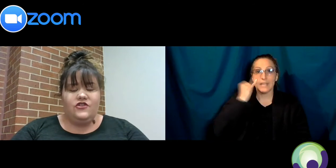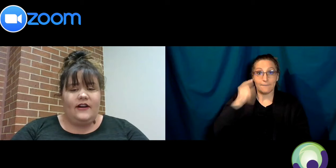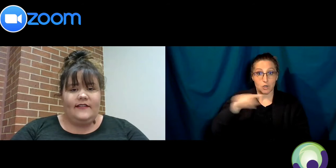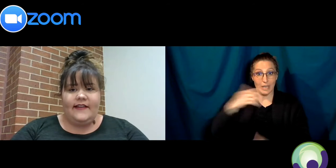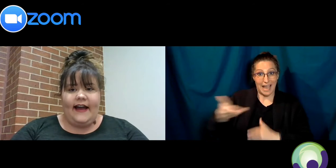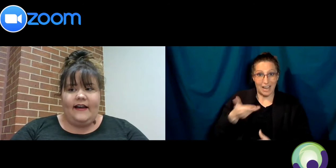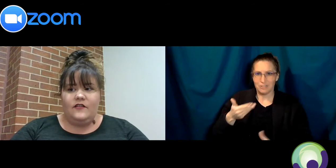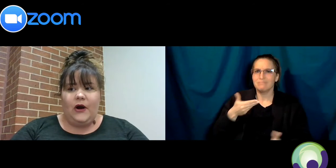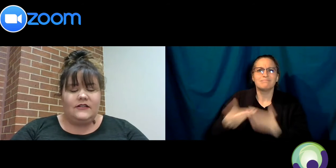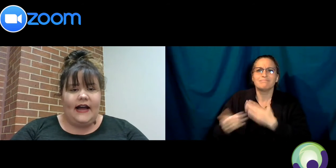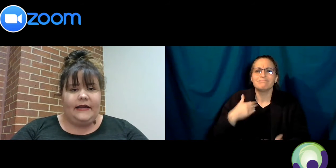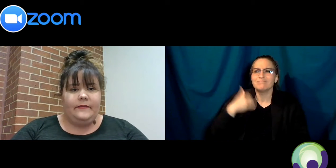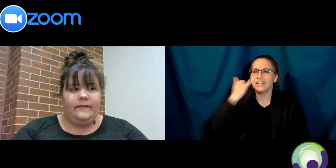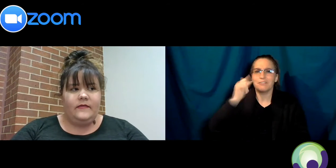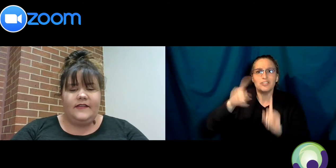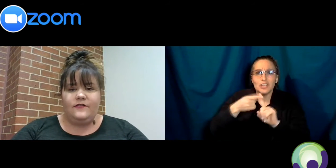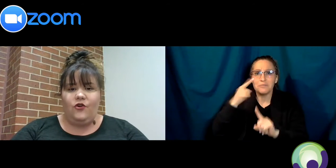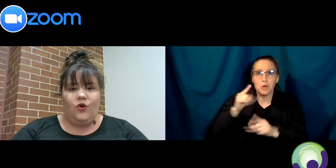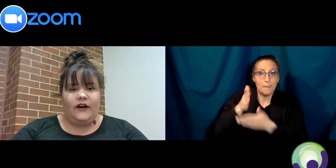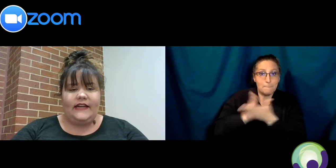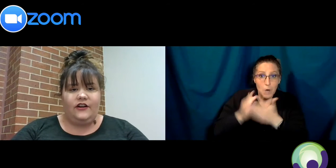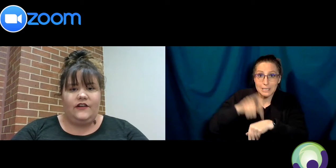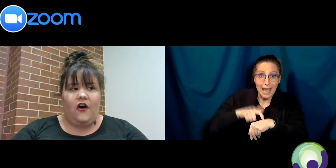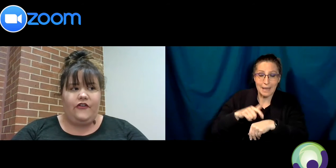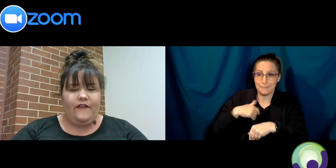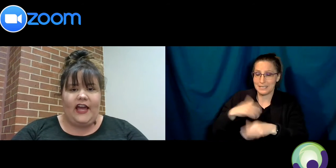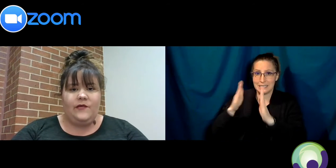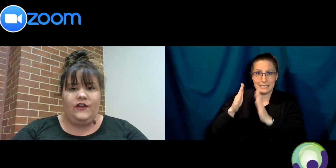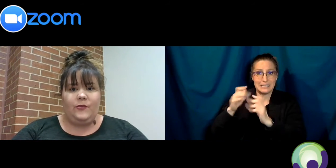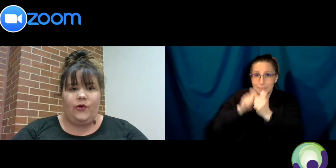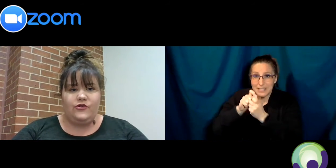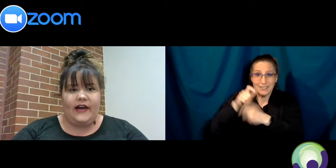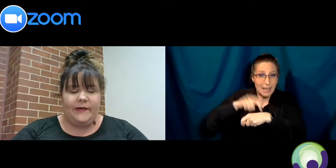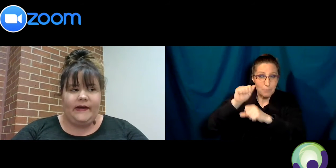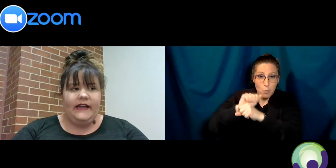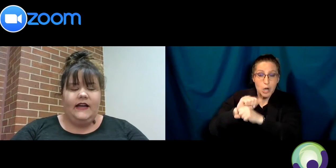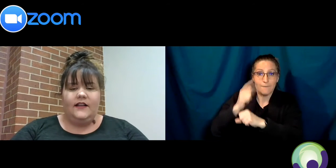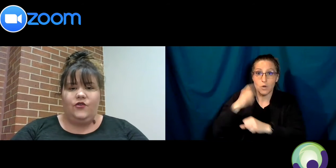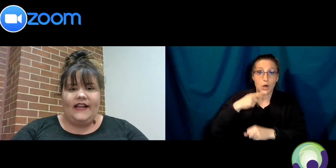just as part-time seasonal work here in the hall of fame or in the pro shop, it's a great